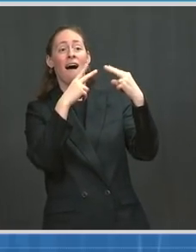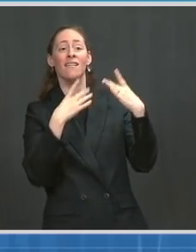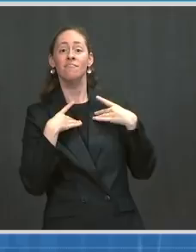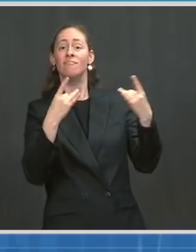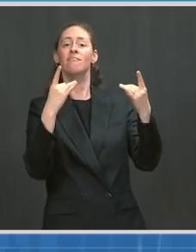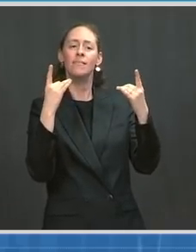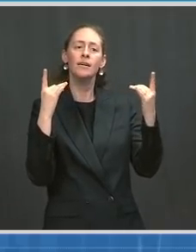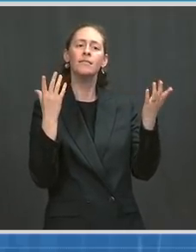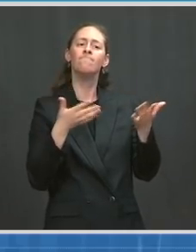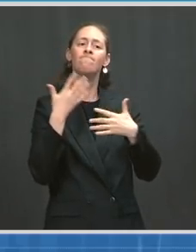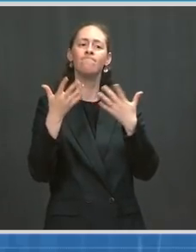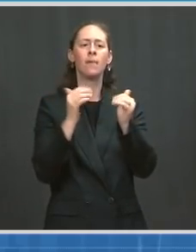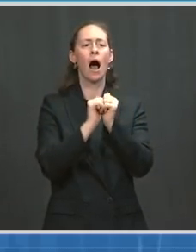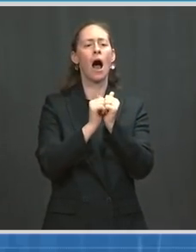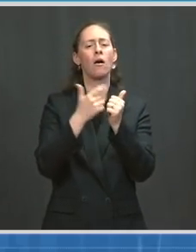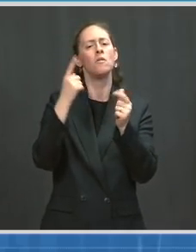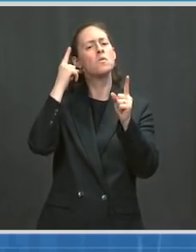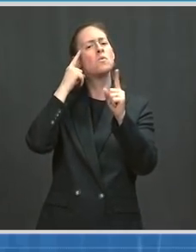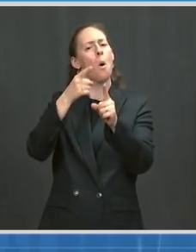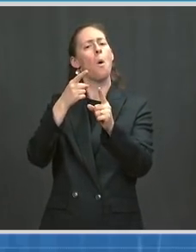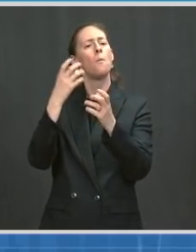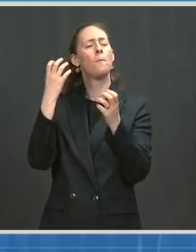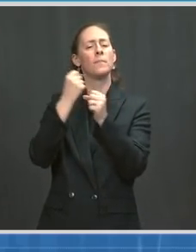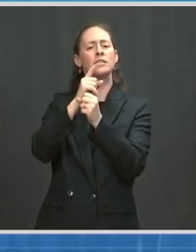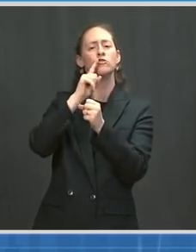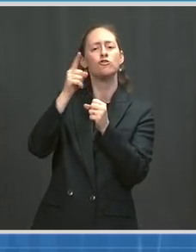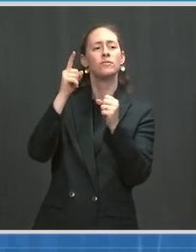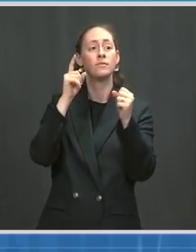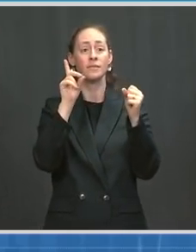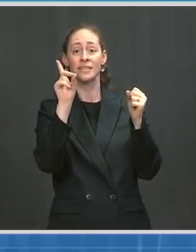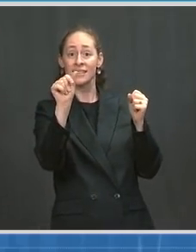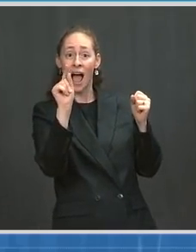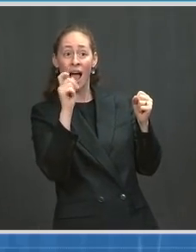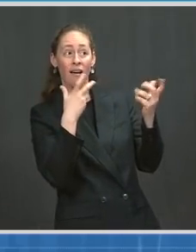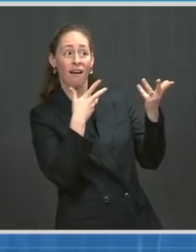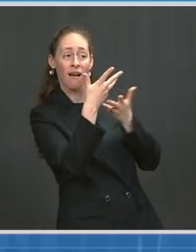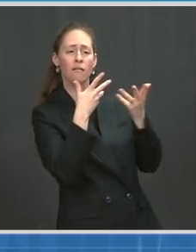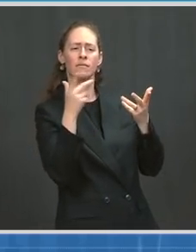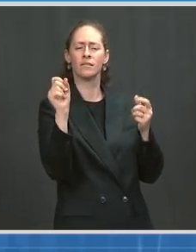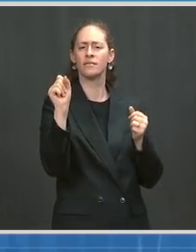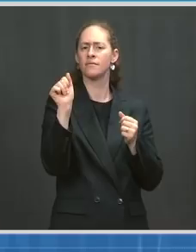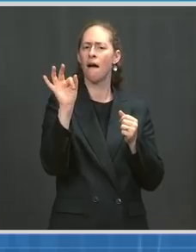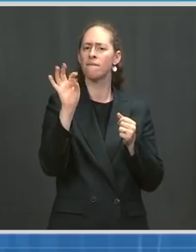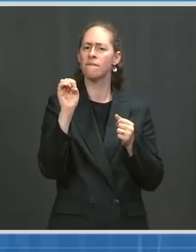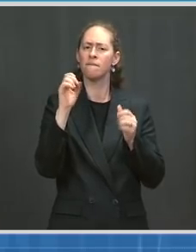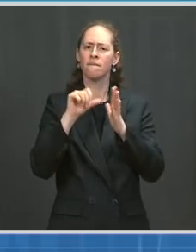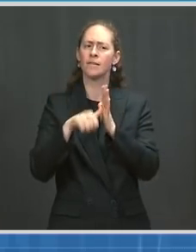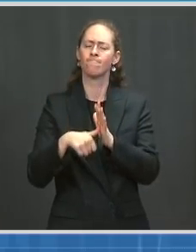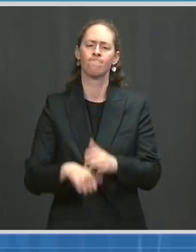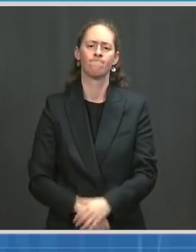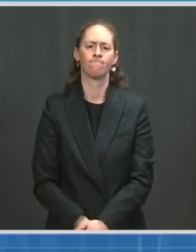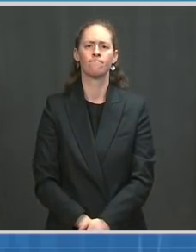So, we are -- we're obviously pleased with that. And the fact that this reaches that -- those many people. You know, I think --